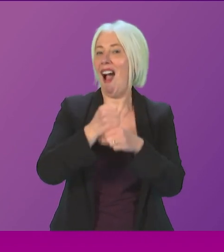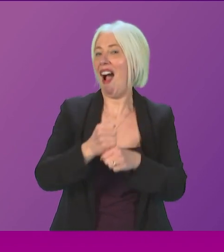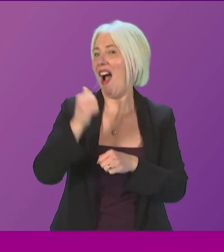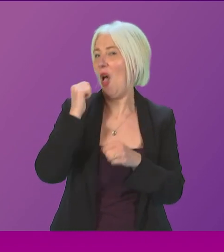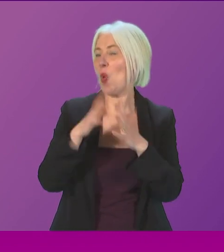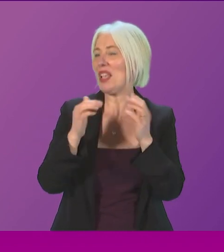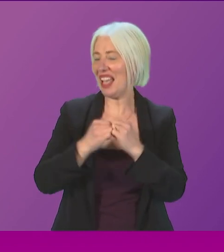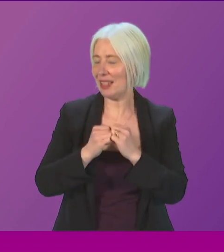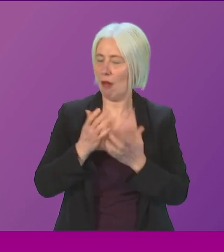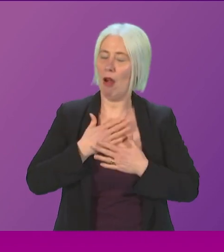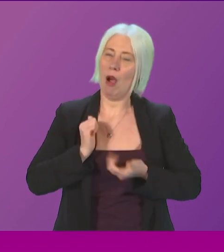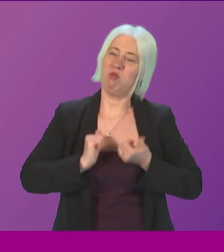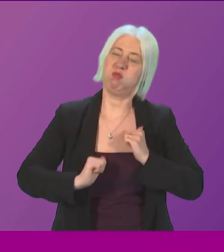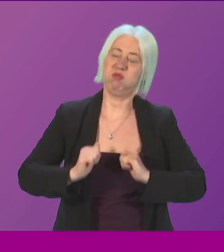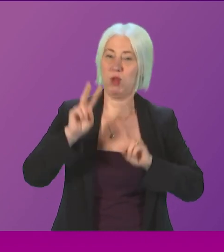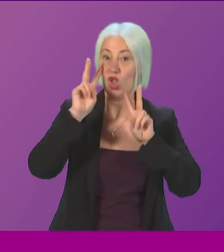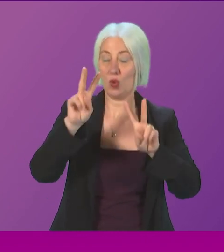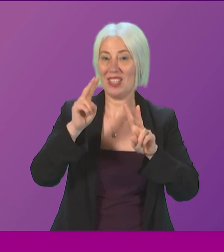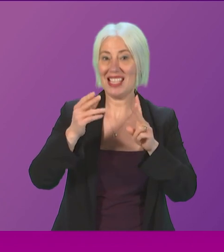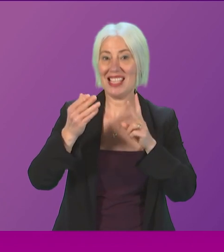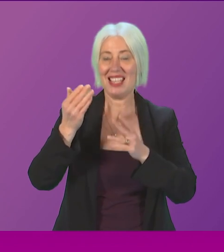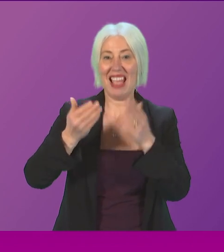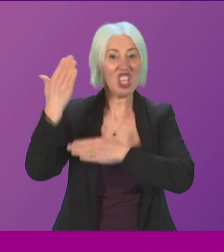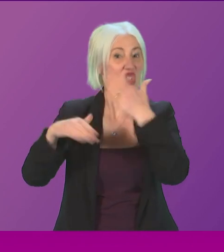It was a great privilege to witness history being made.